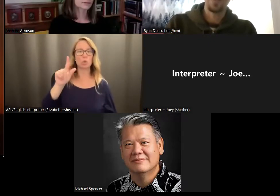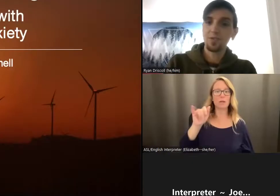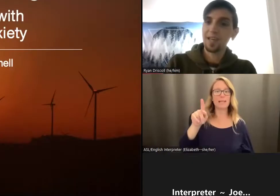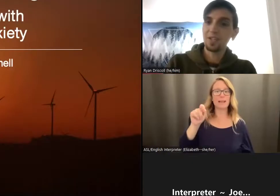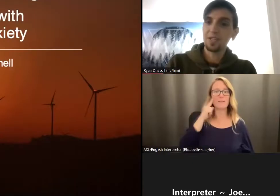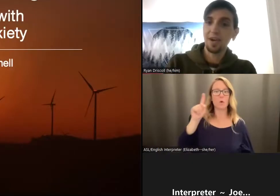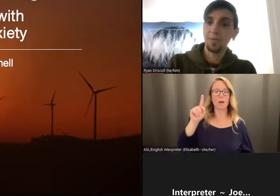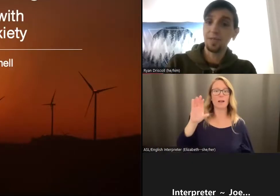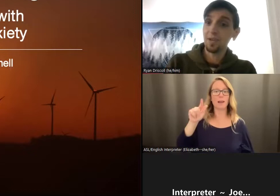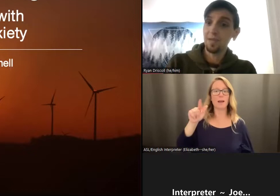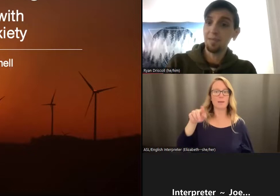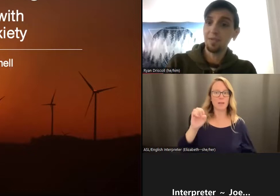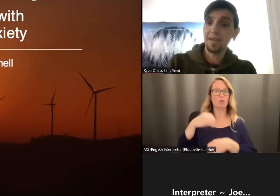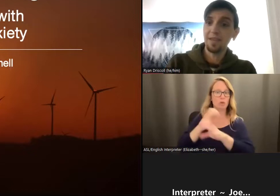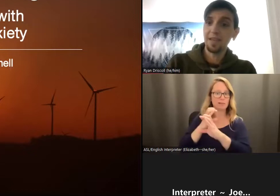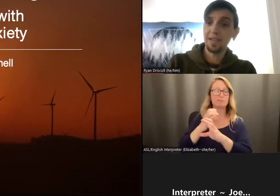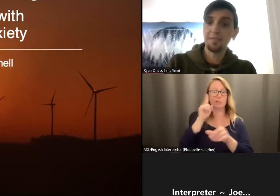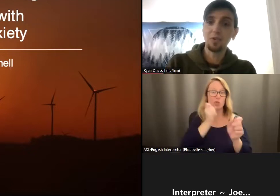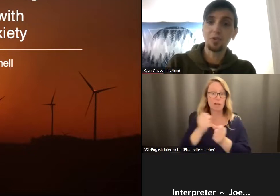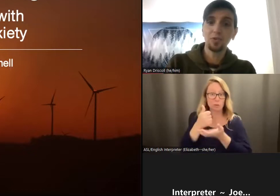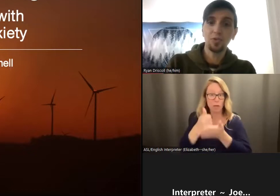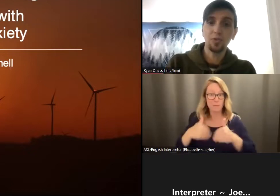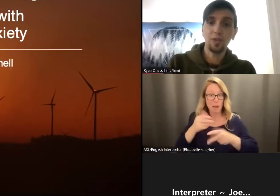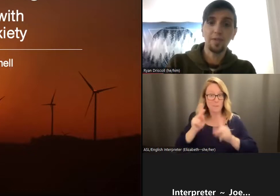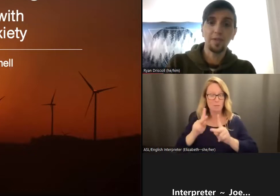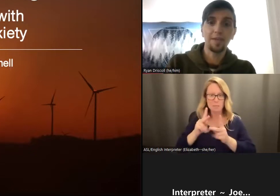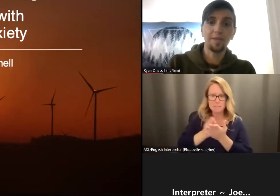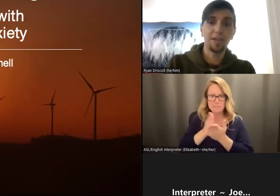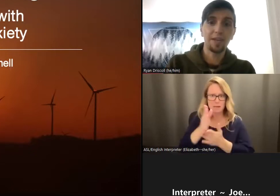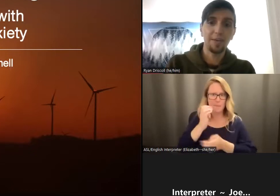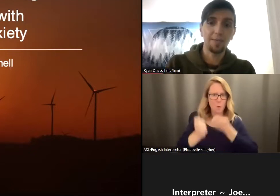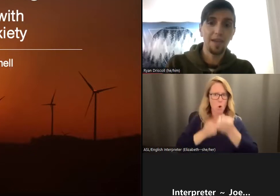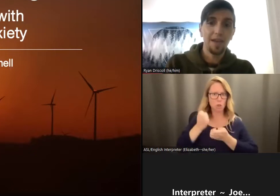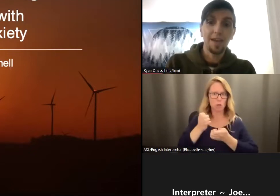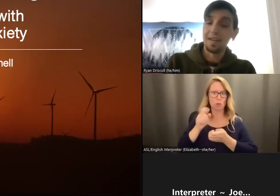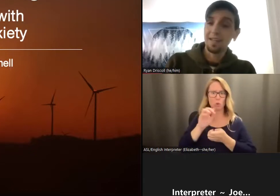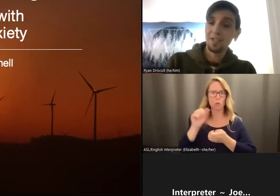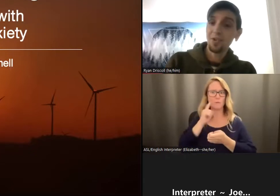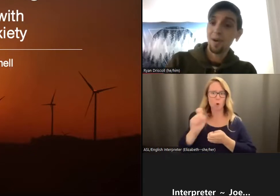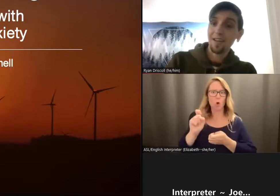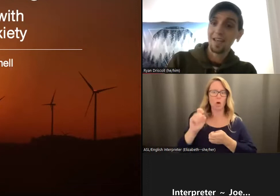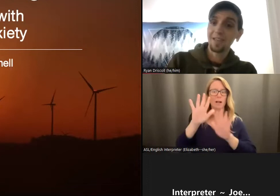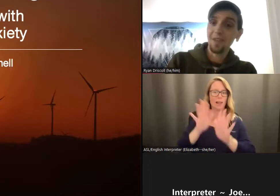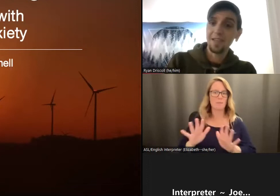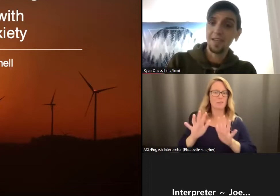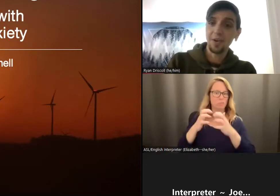offers strategies to help young people navigate the emotional toll of climate breakdown. In addition to her podcast face, it